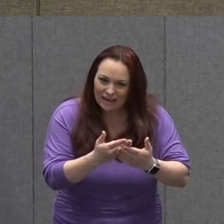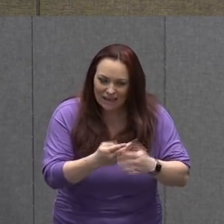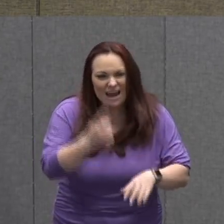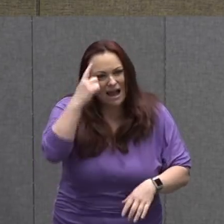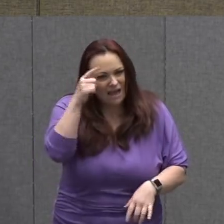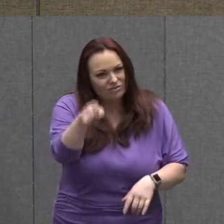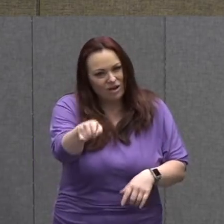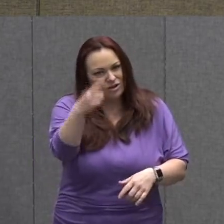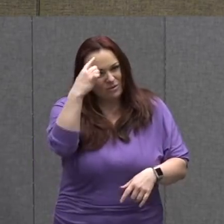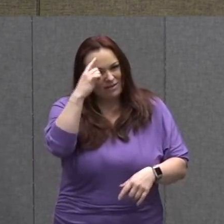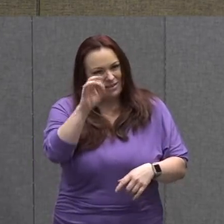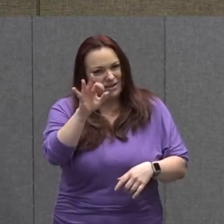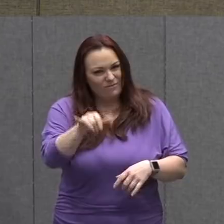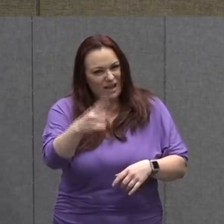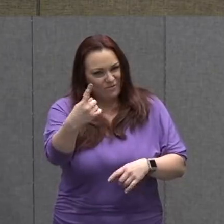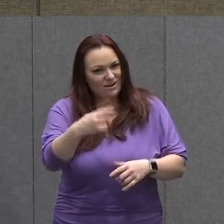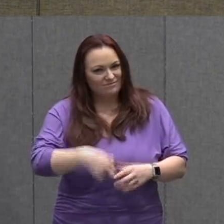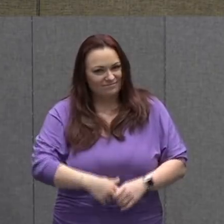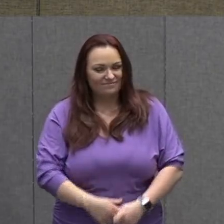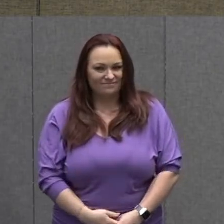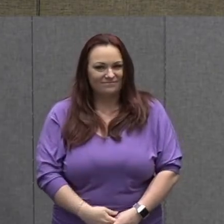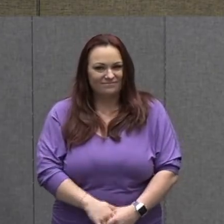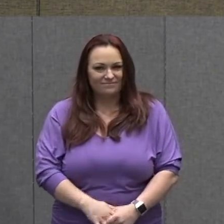Hmm, have you heard of this word before?